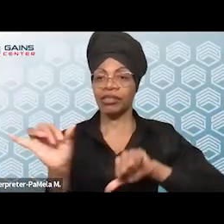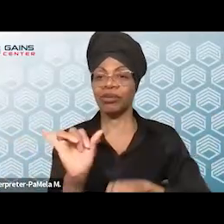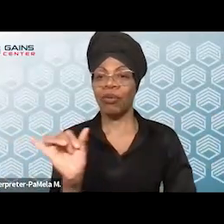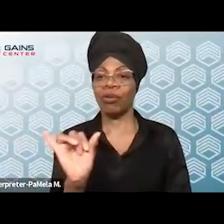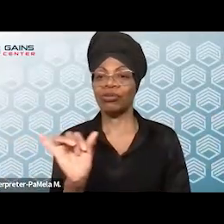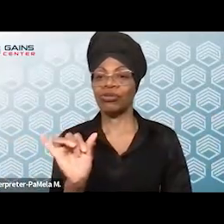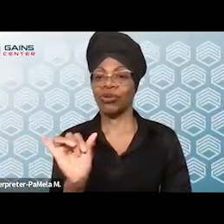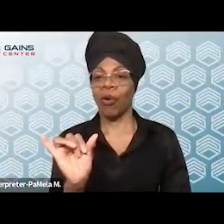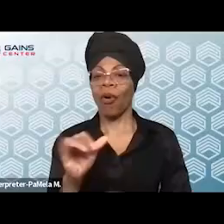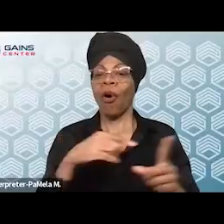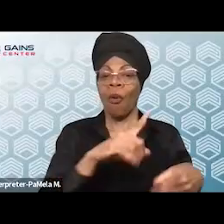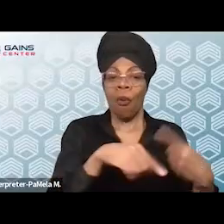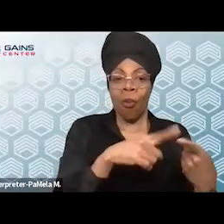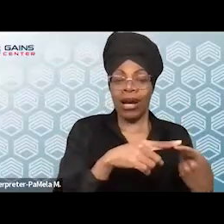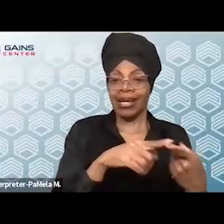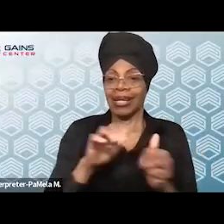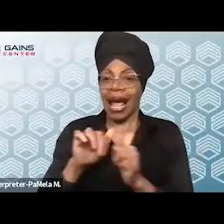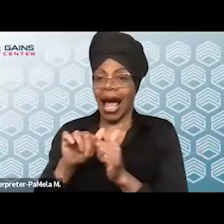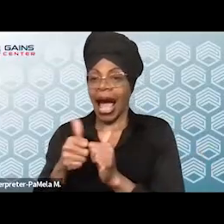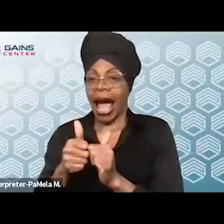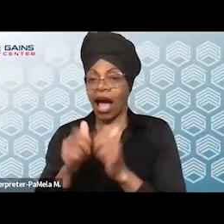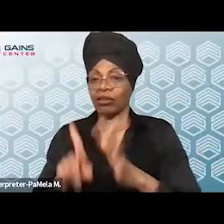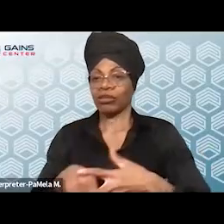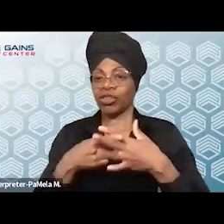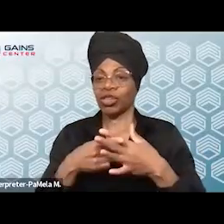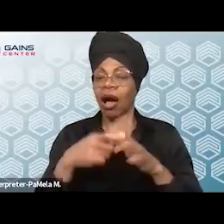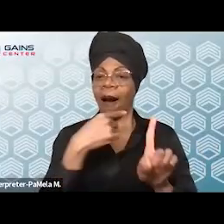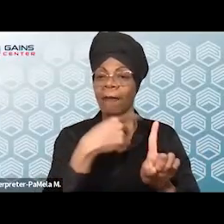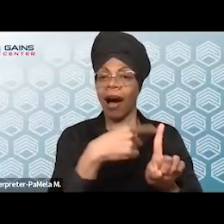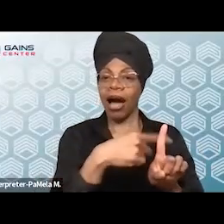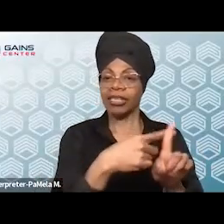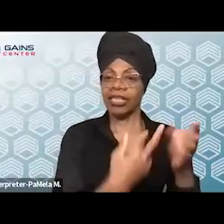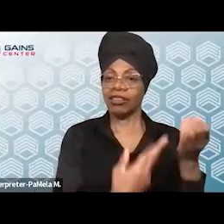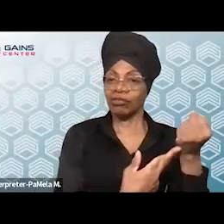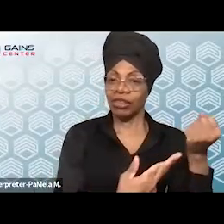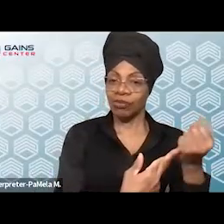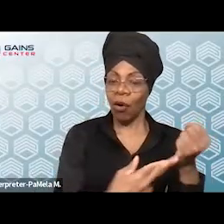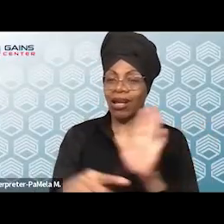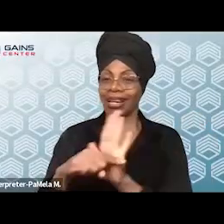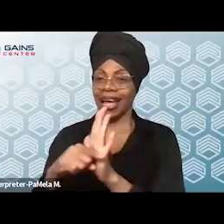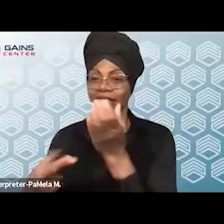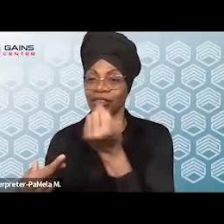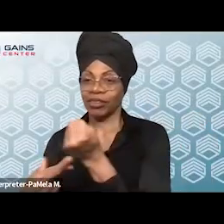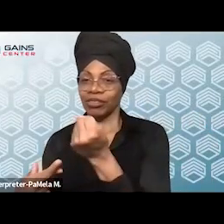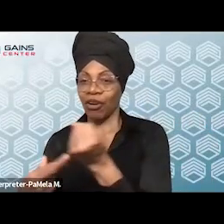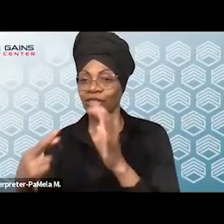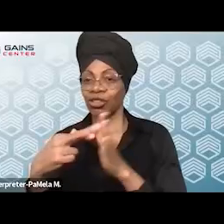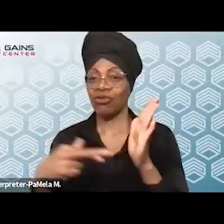and when and how to deploy positive reinforcement, negative reinforcement, incentives and sanctions in therapeutic responses.